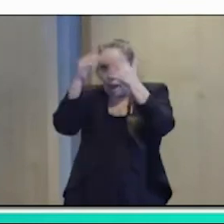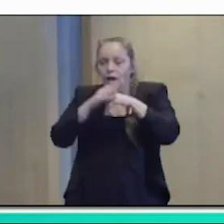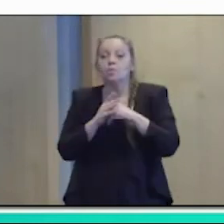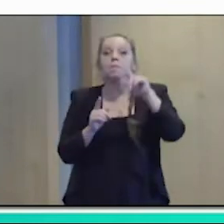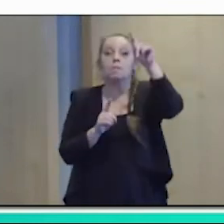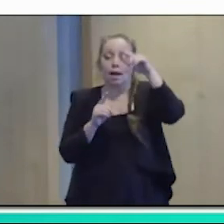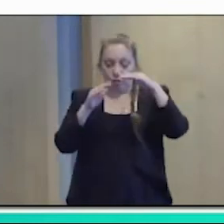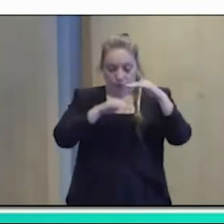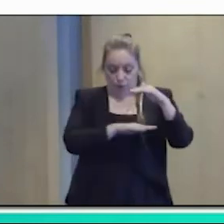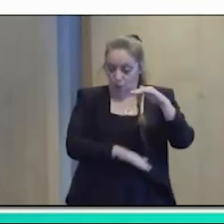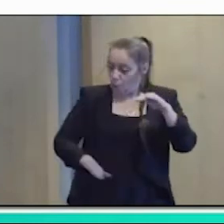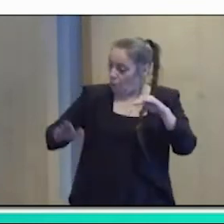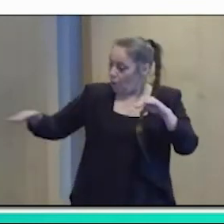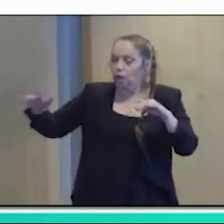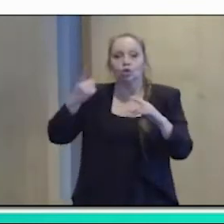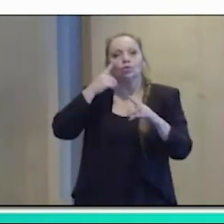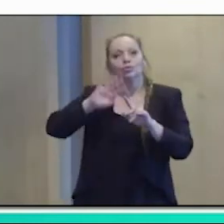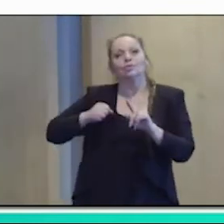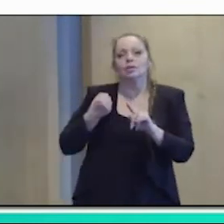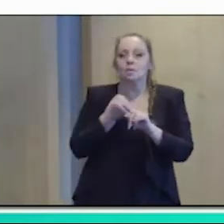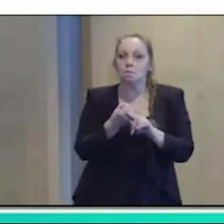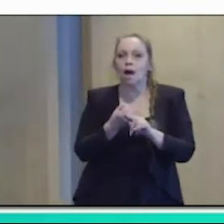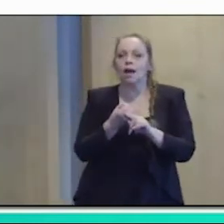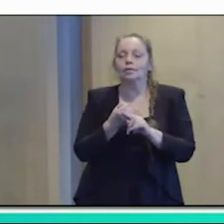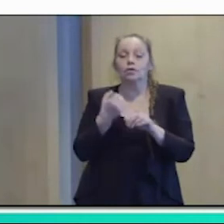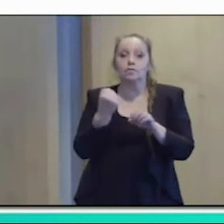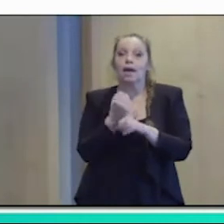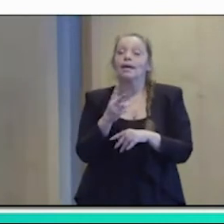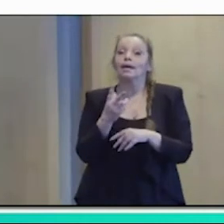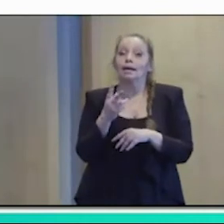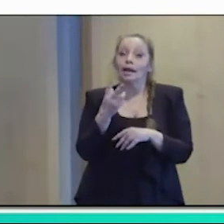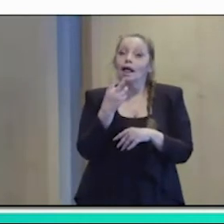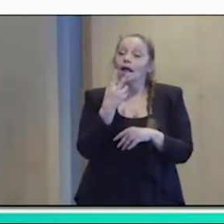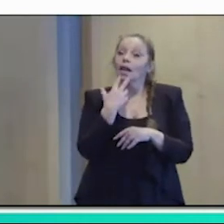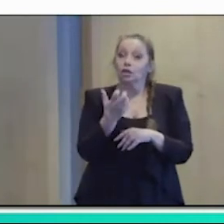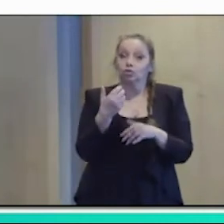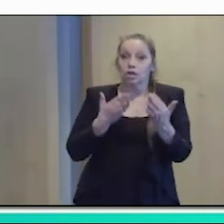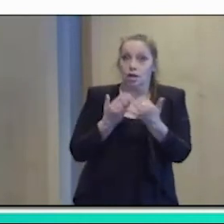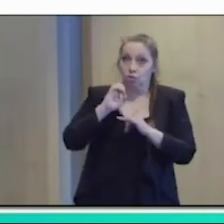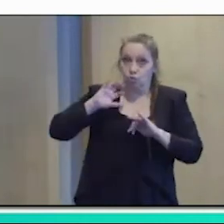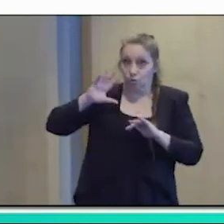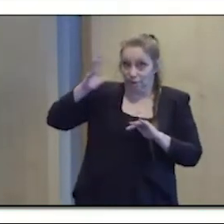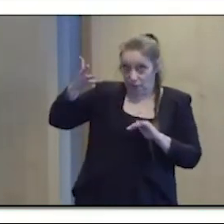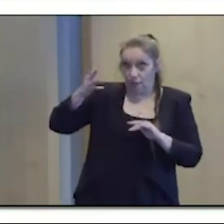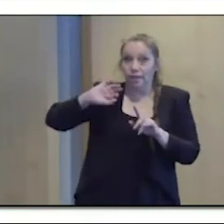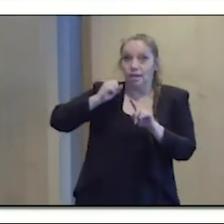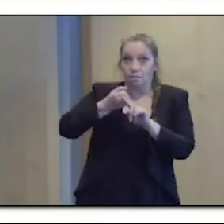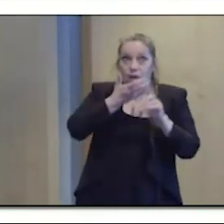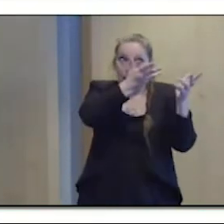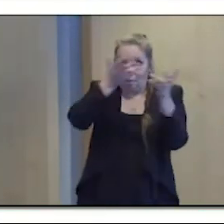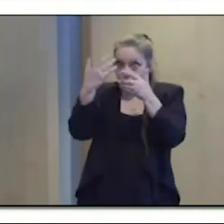plot shows you the impact on solar generation as a cloud moves through. And you can see that you very